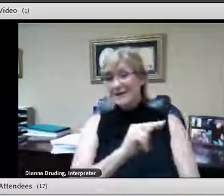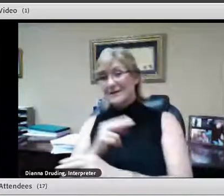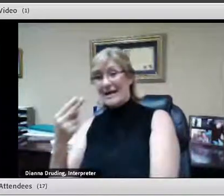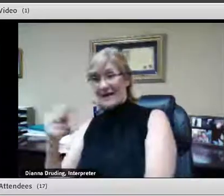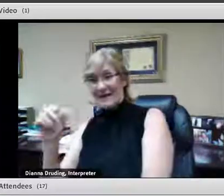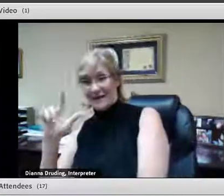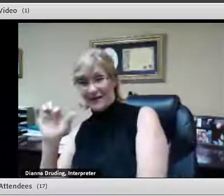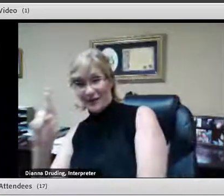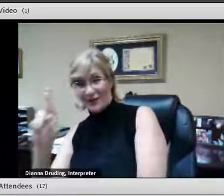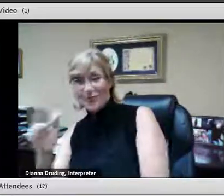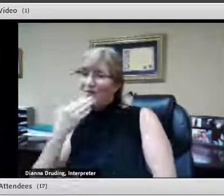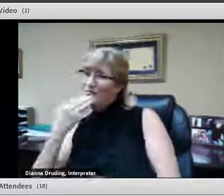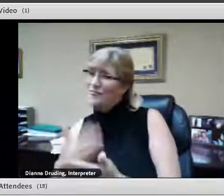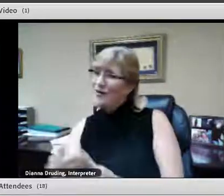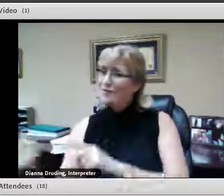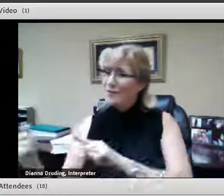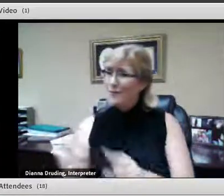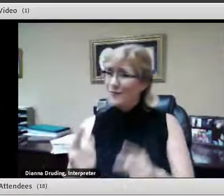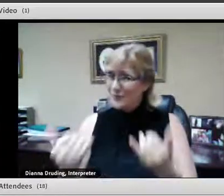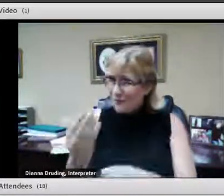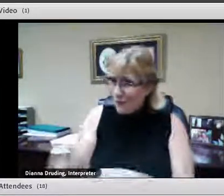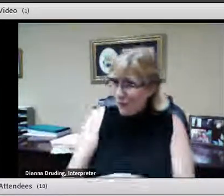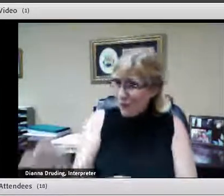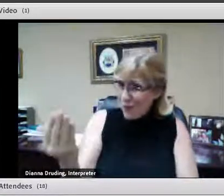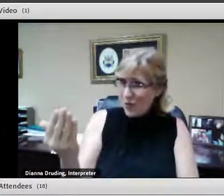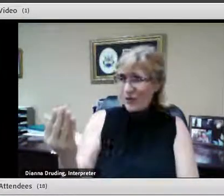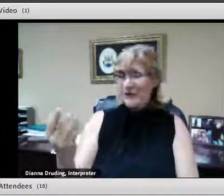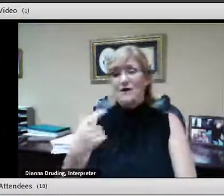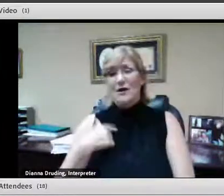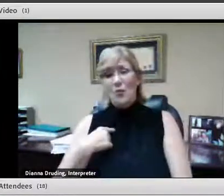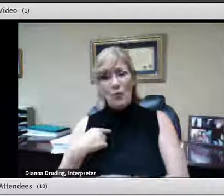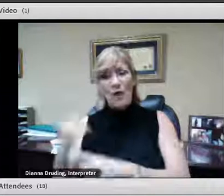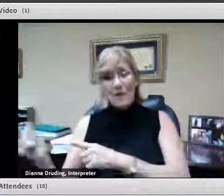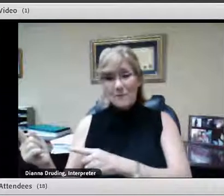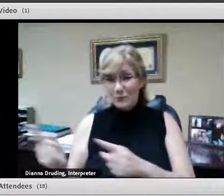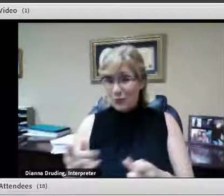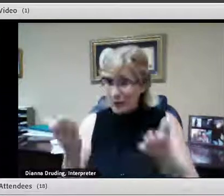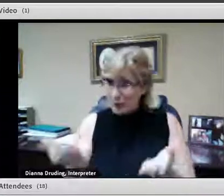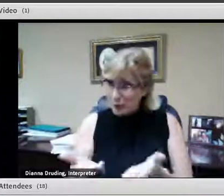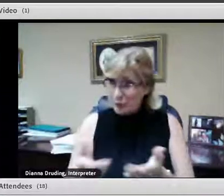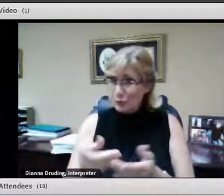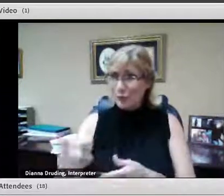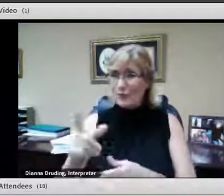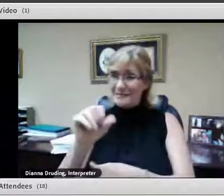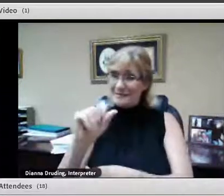Thank you for being with us this morning. Ryan: We're bringing you "The STEAM Games" today, and we're long overdue for this one.